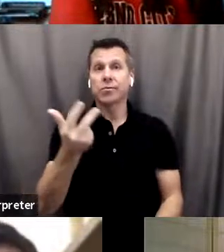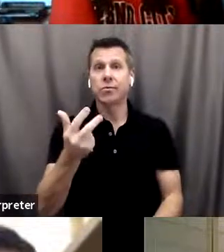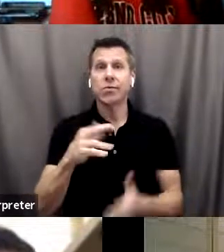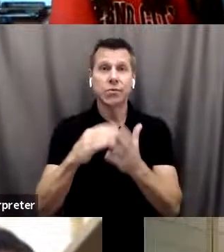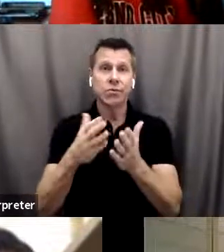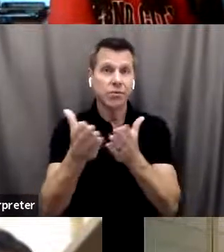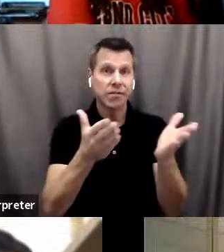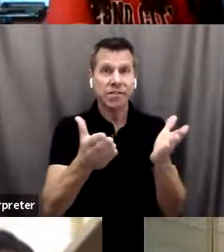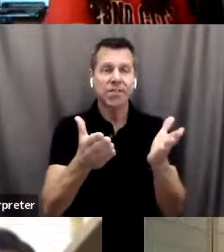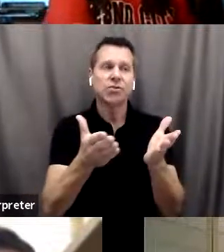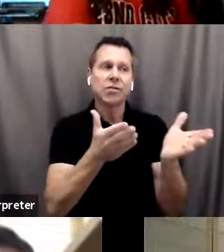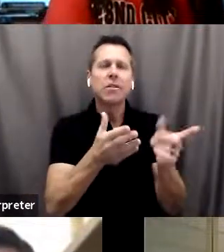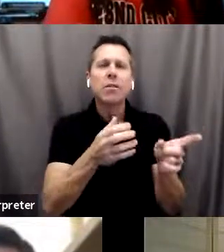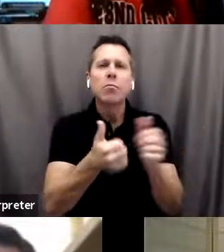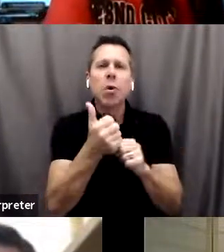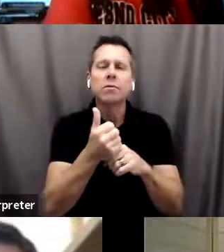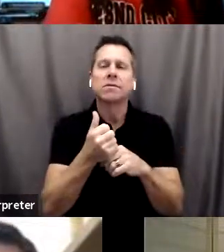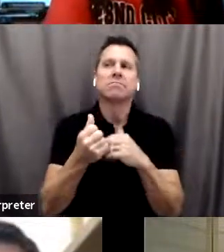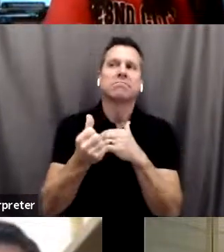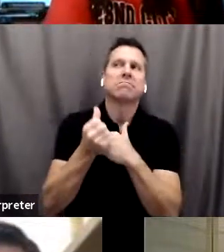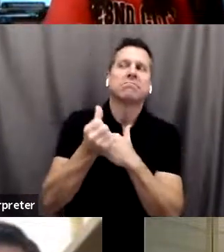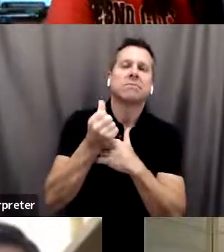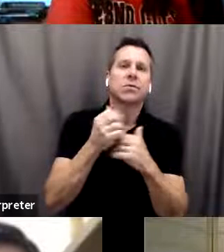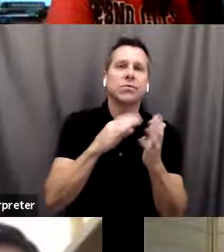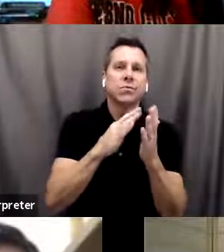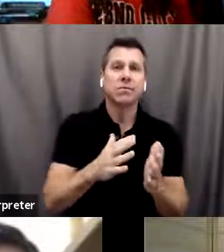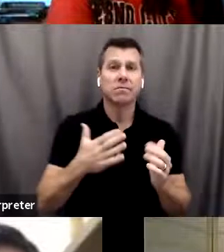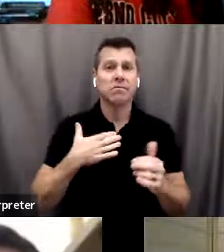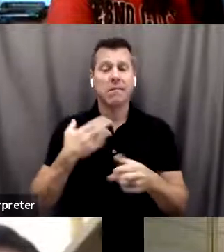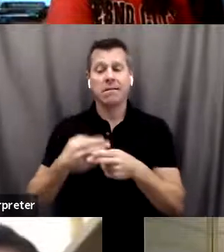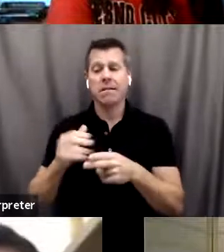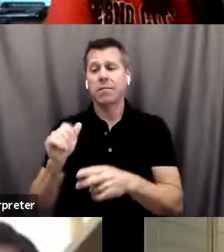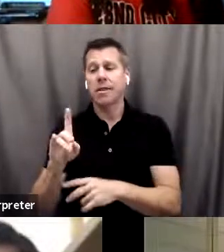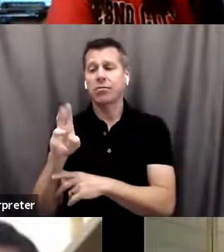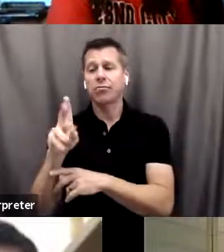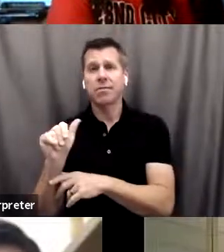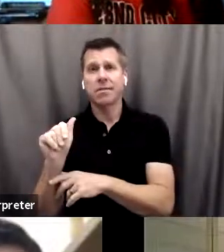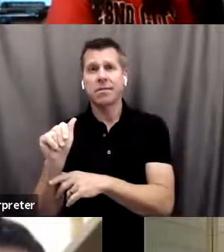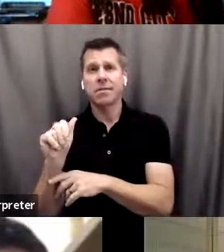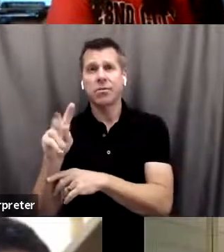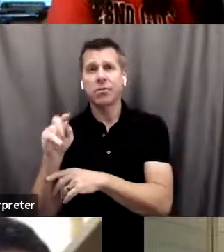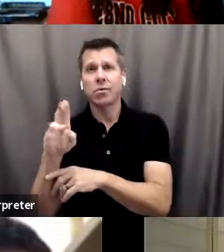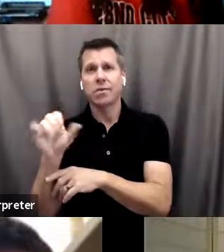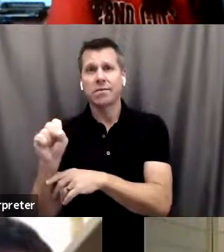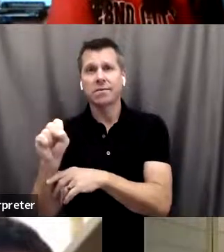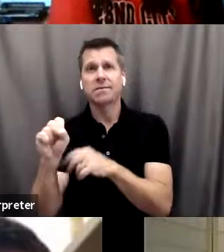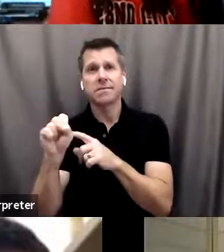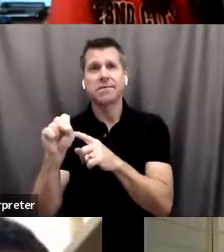most vulnerable student populations. My name is Andrea Torres and I will be your facilitator today. So if you have any